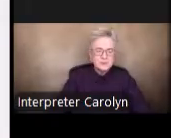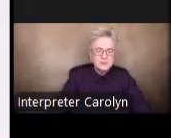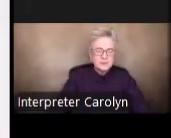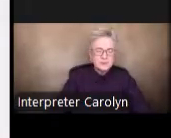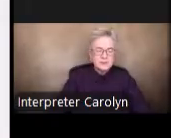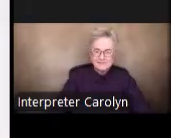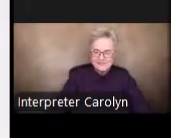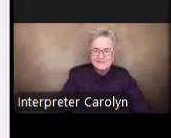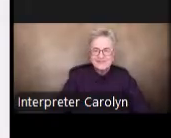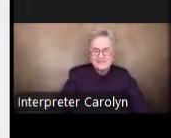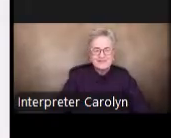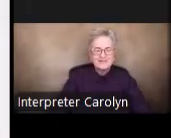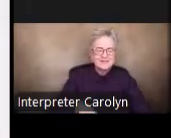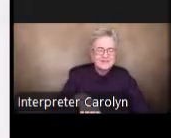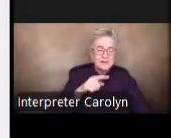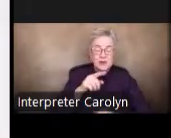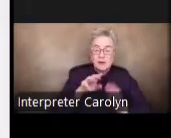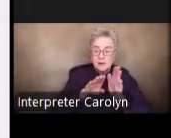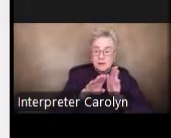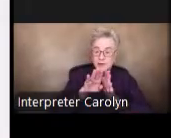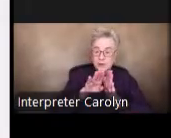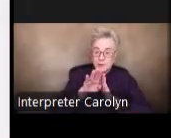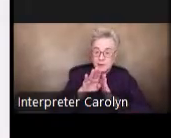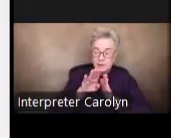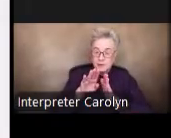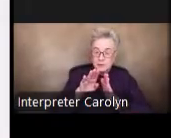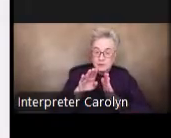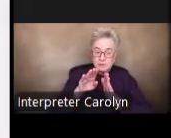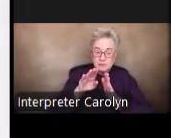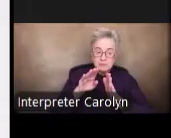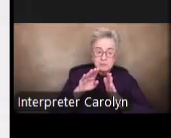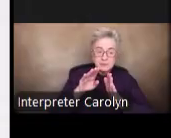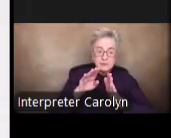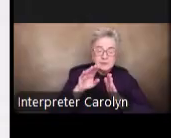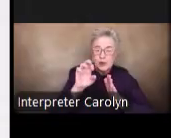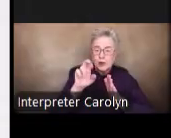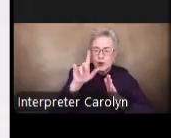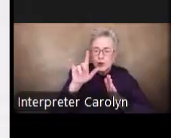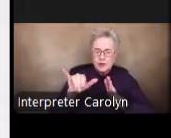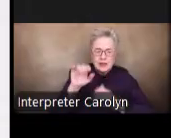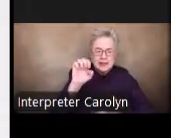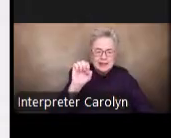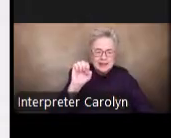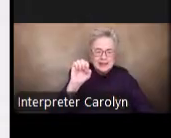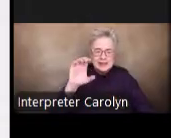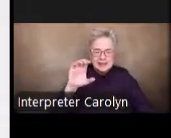Okay for developmental specialists, early childhood special educators, special educators, etc,